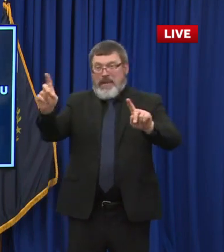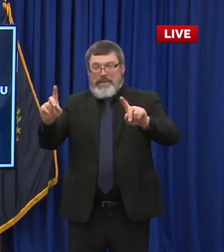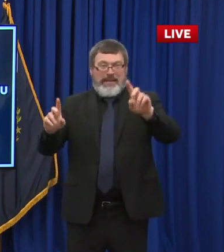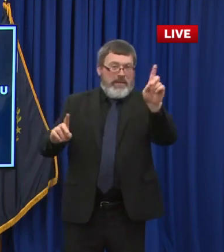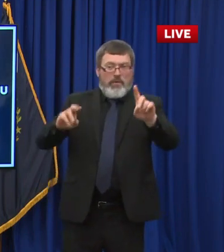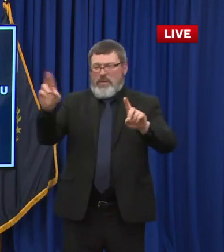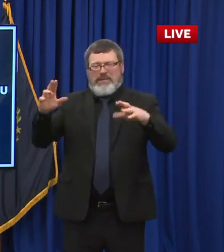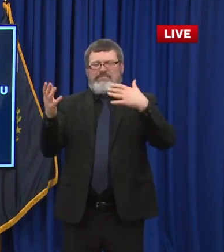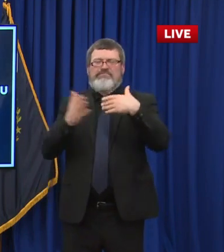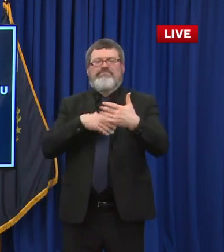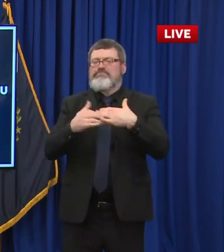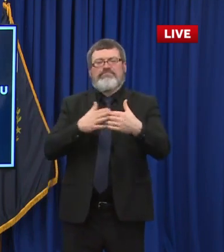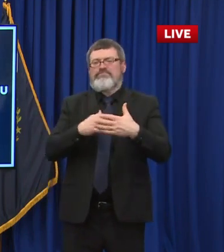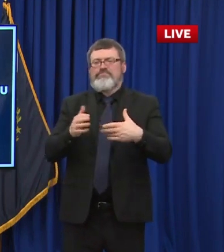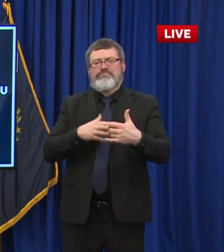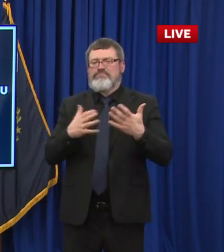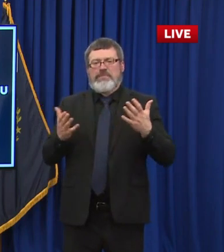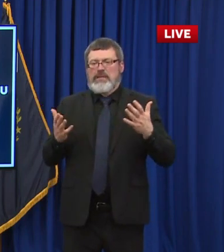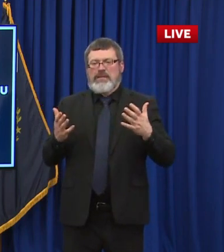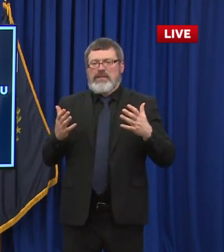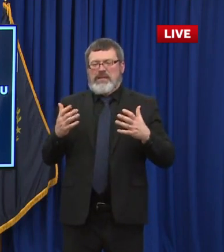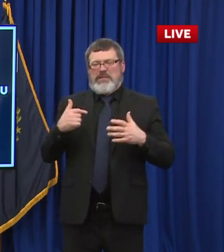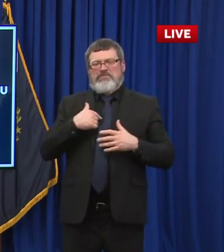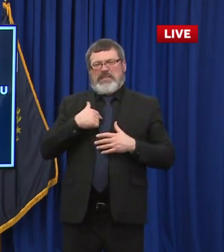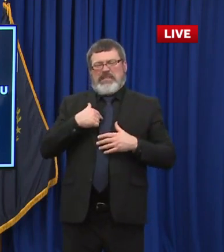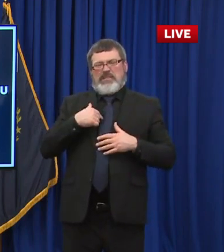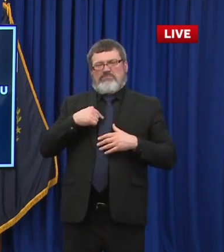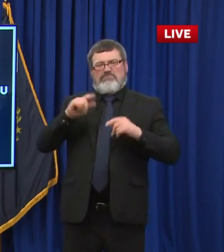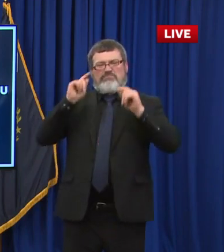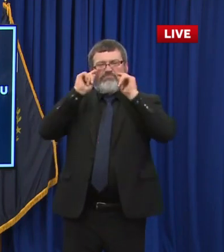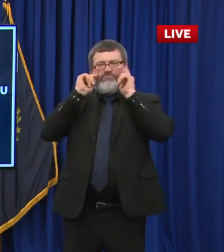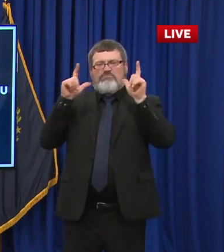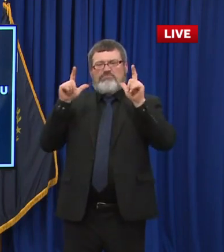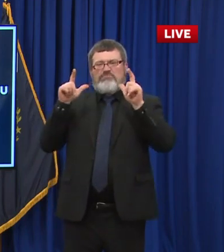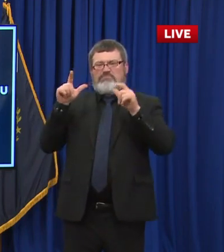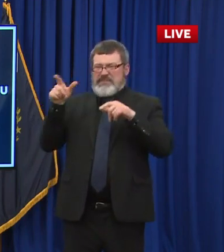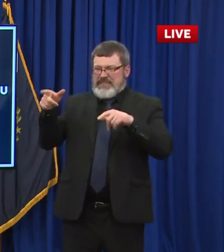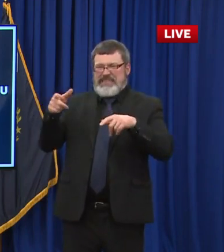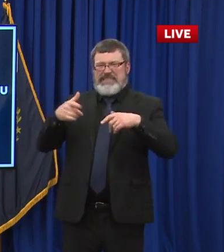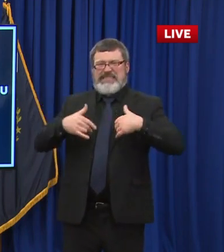THAT IS THE GREATER GOOD. THERE IS NO POLITICS BEHIND THAT.